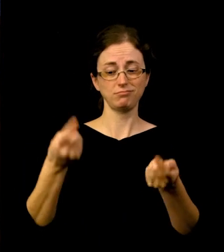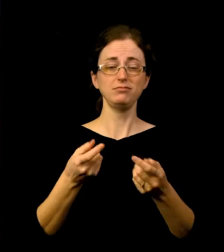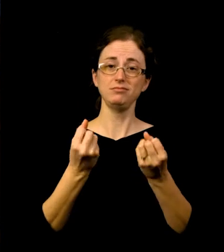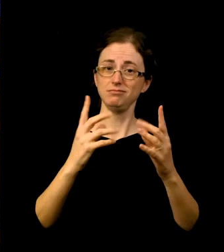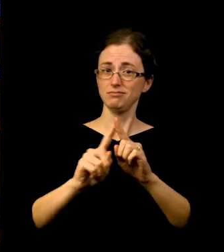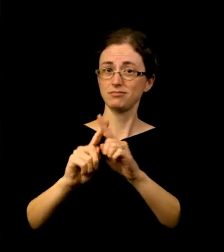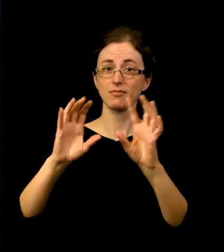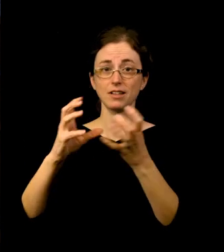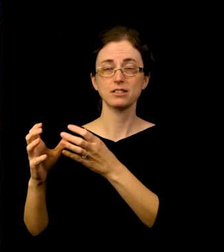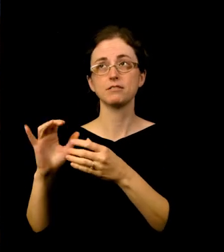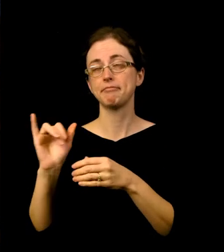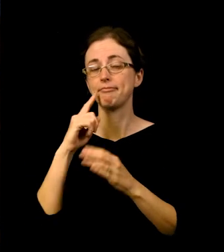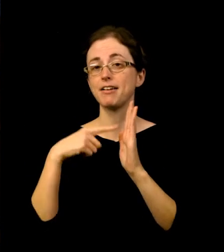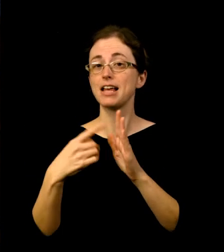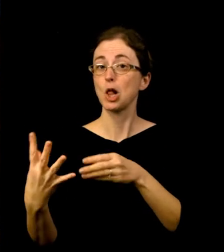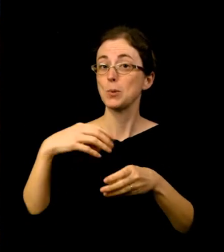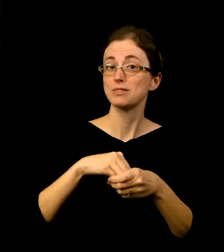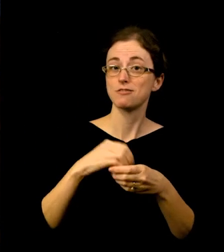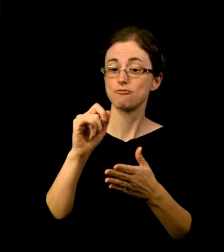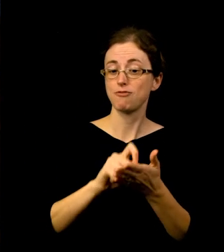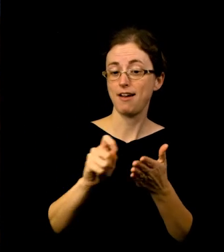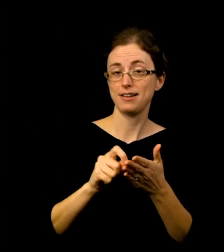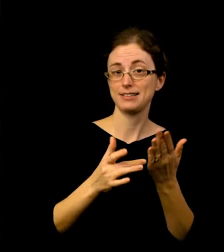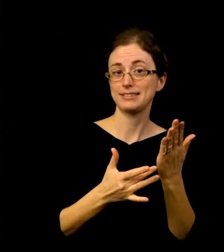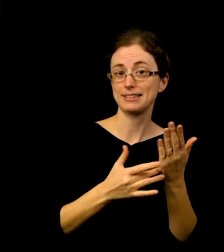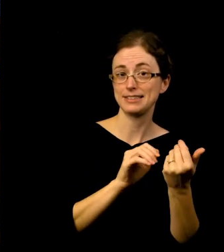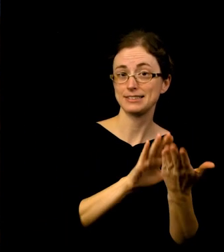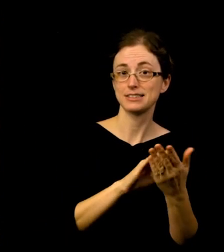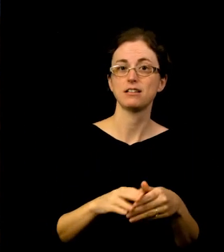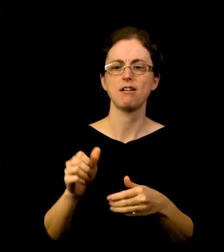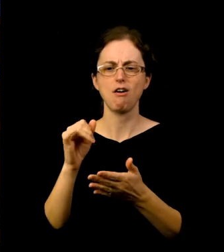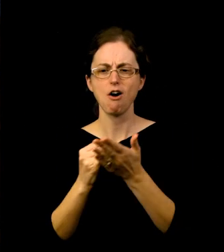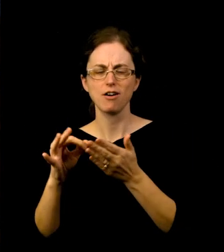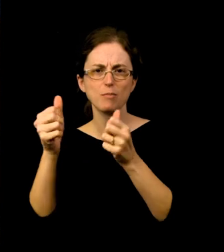the art of poster design, score composition, stop-motion and puppetry classes for kids & teens,